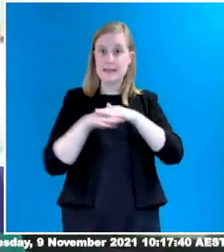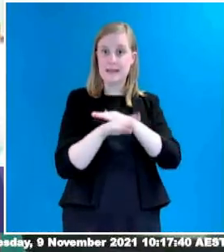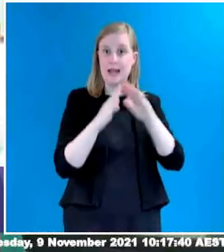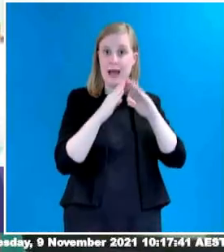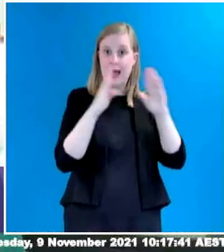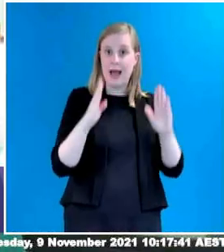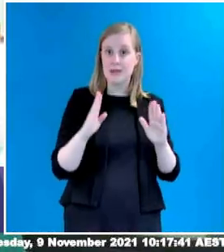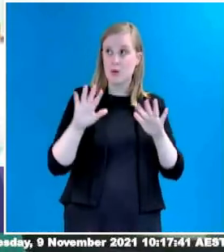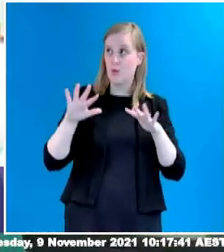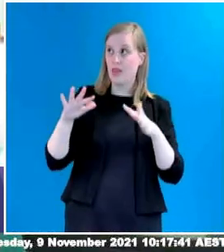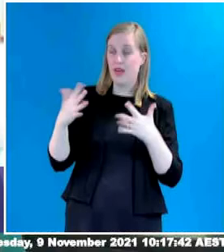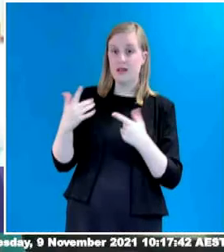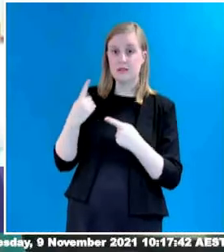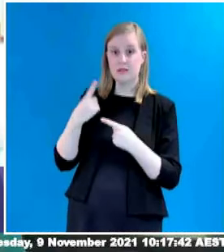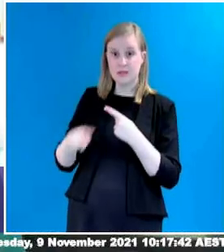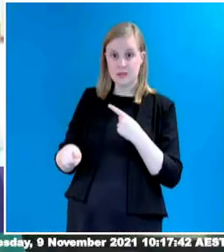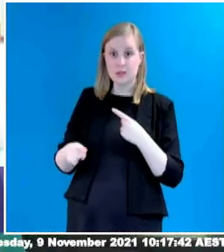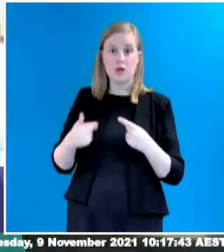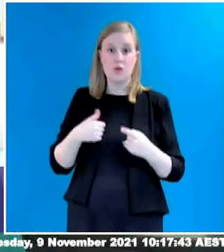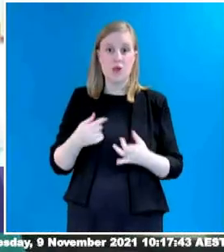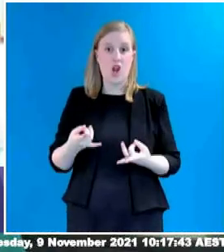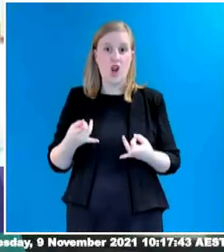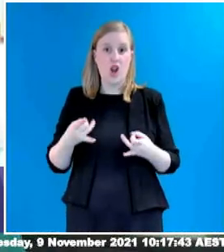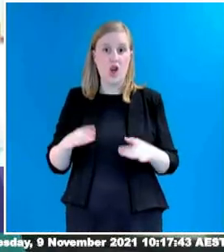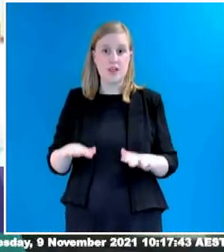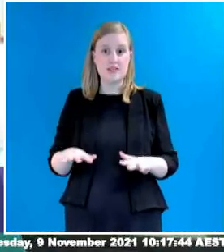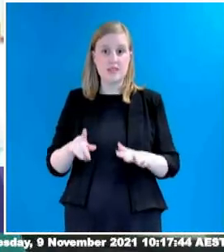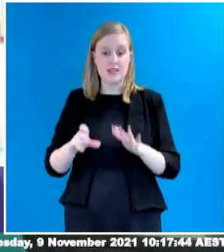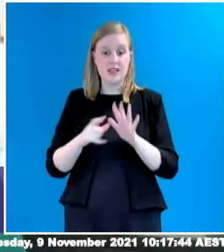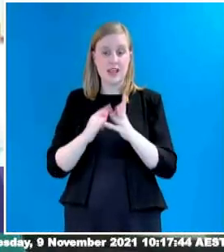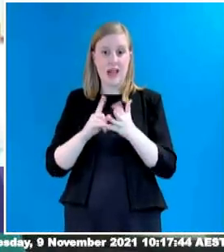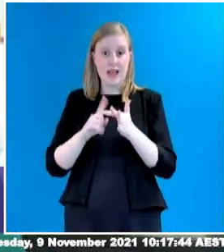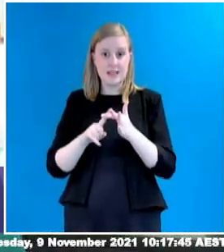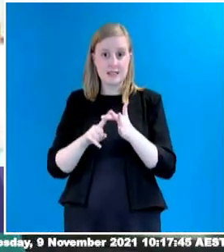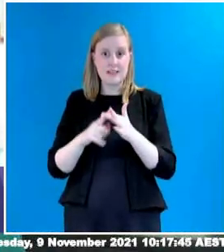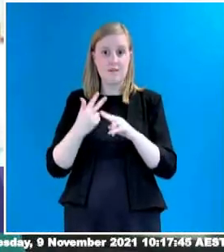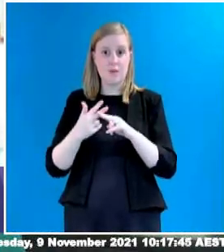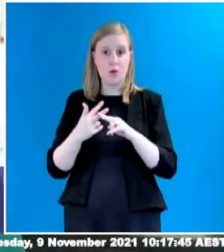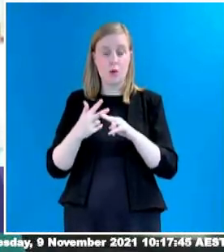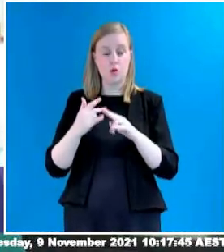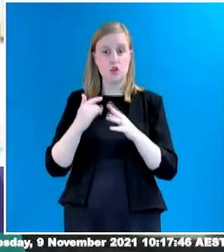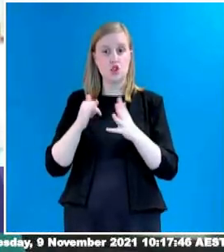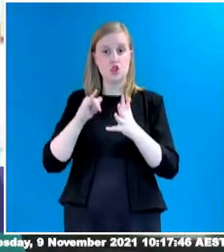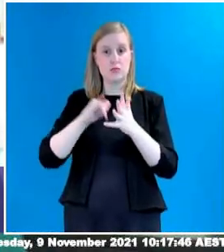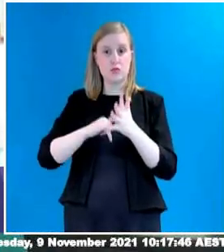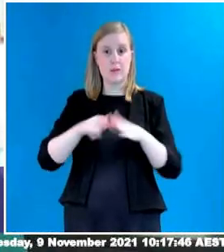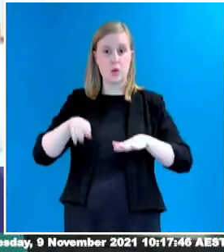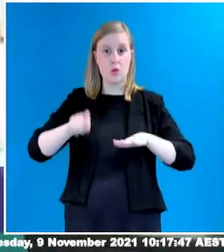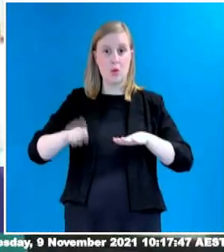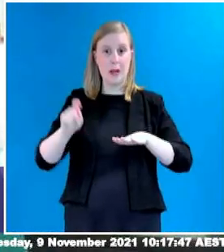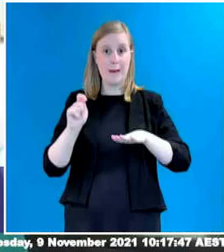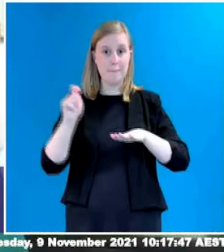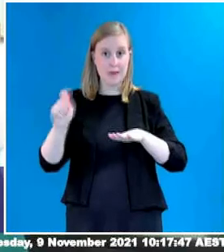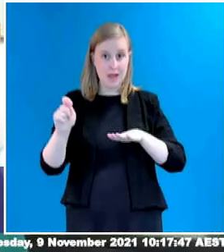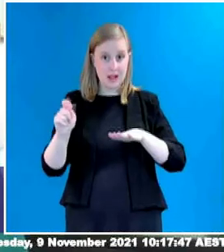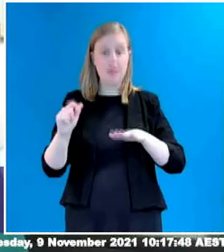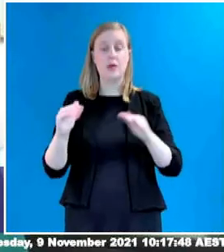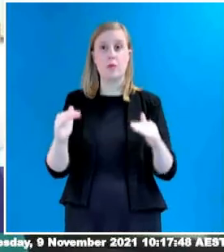We lost that case in the Supreme Court of Appeal, so Legal Aid took it to the High Court and that case was settled so.